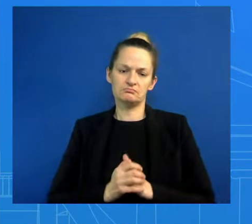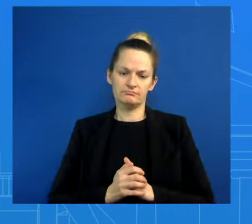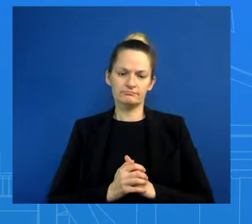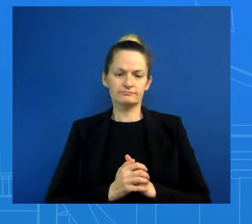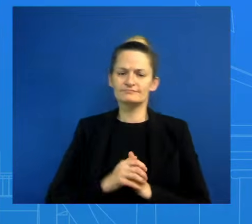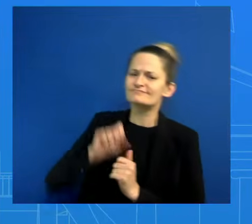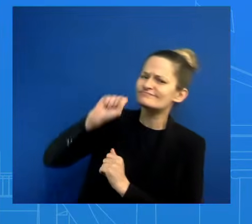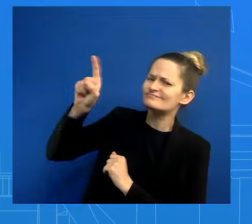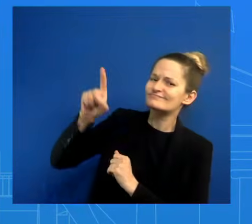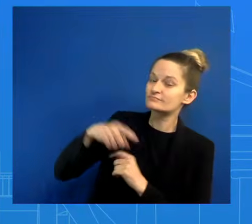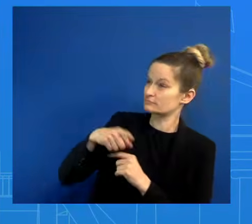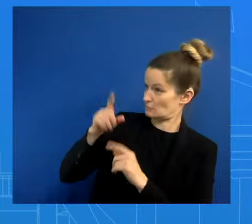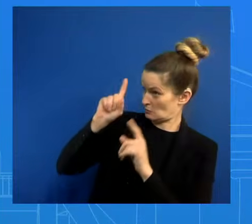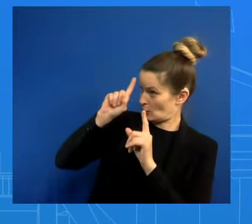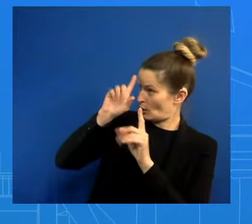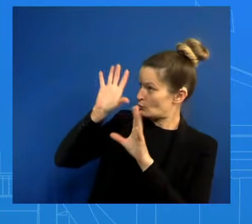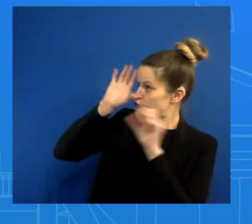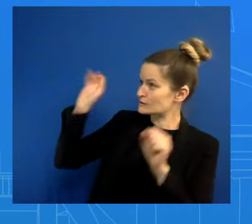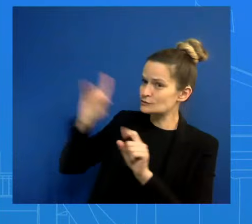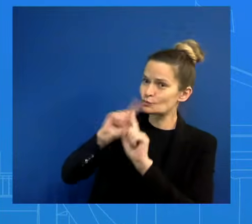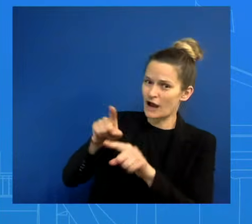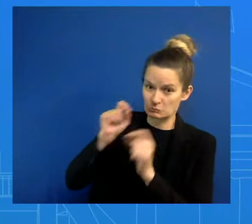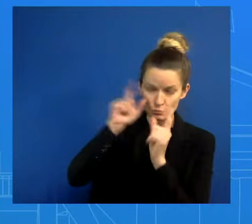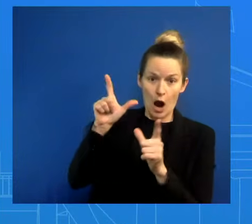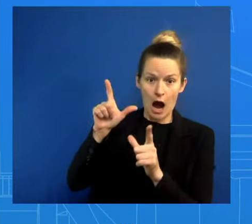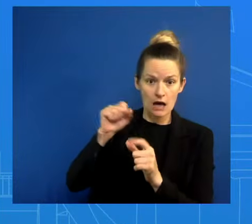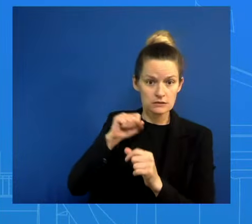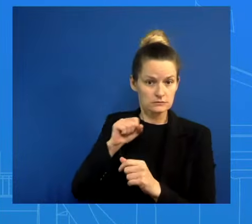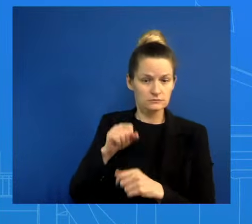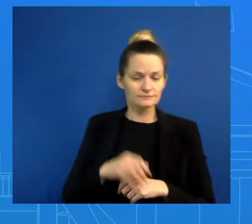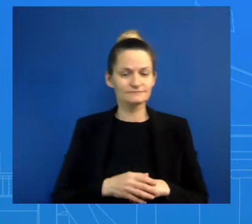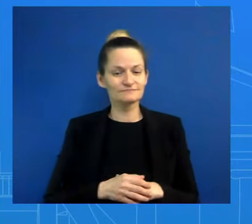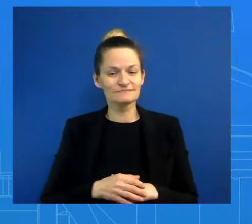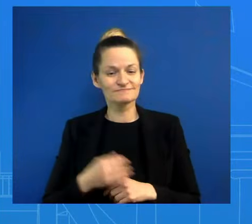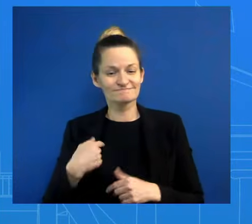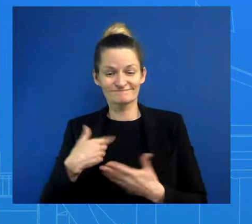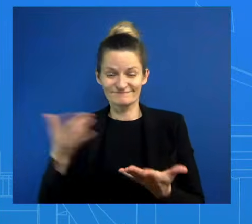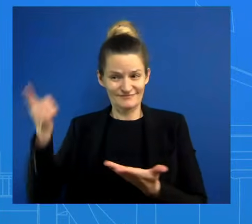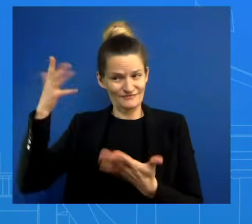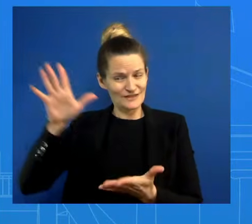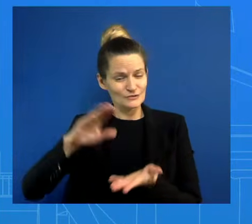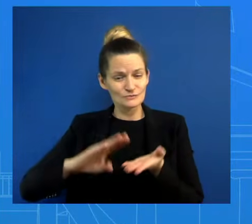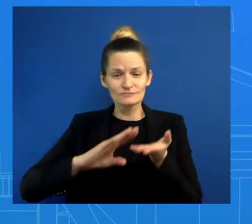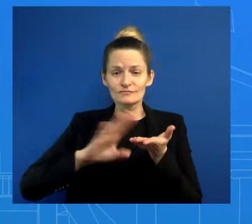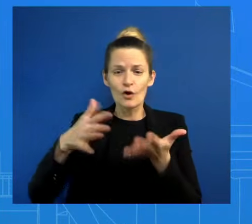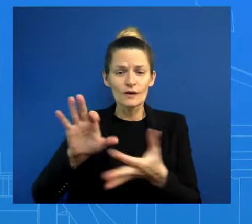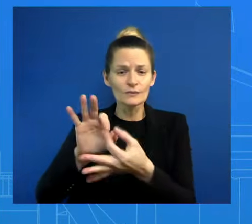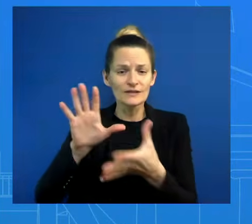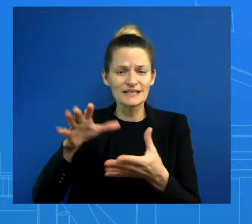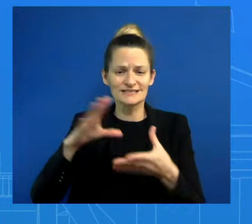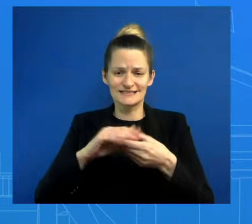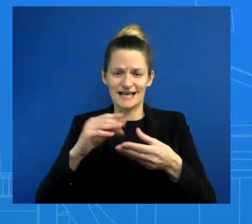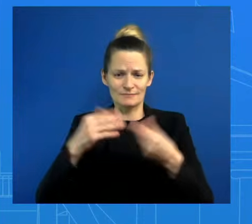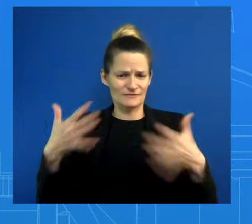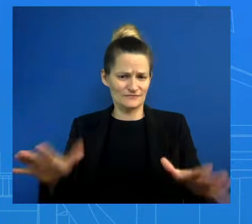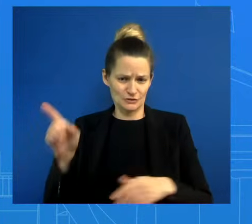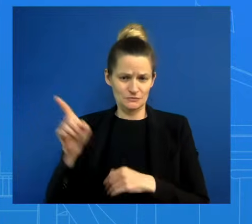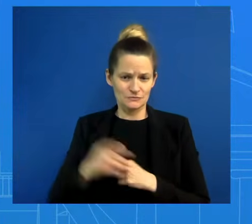And that -- as you know, I speak for the President of the United States, so he sees and we see Senator Sinema as a key partner